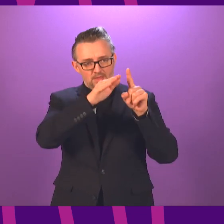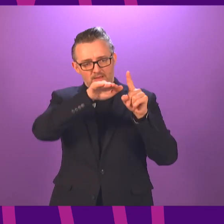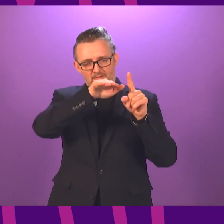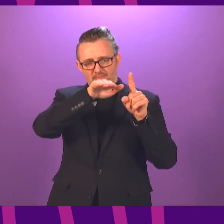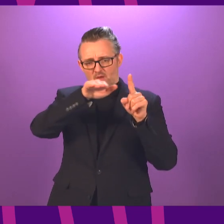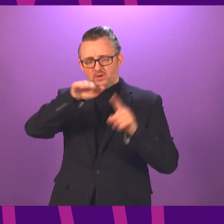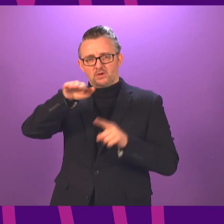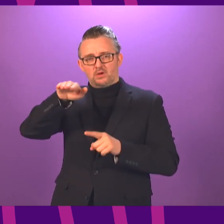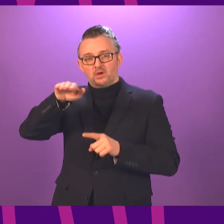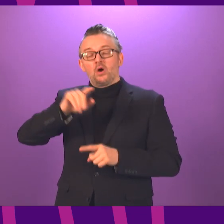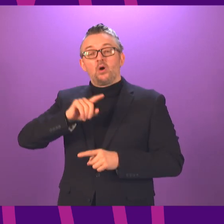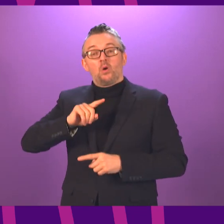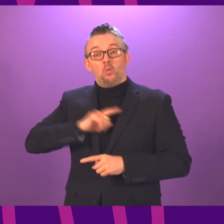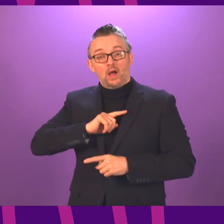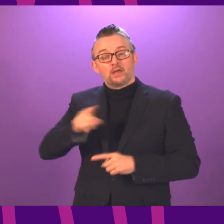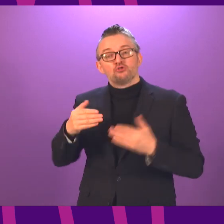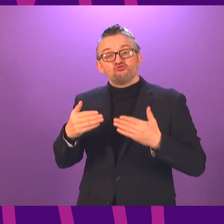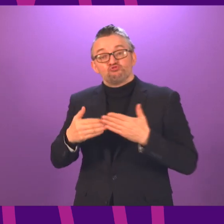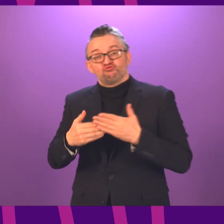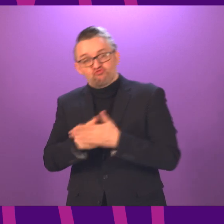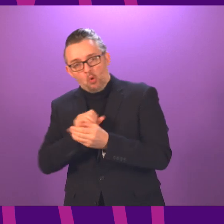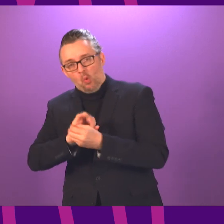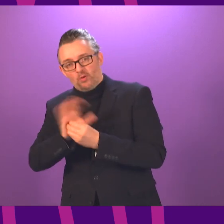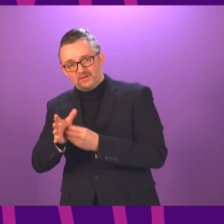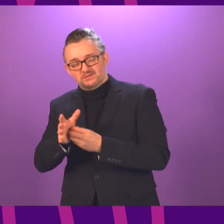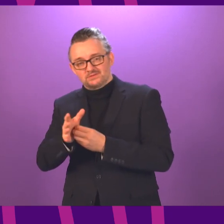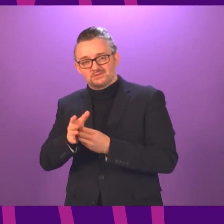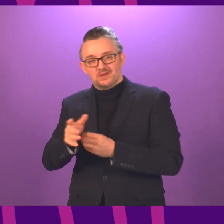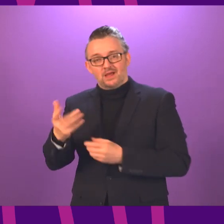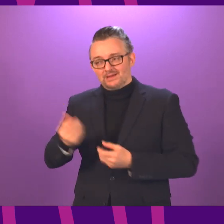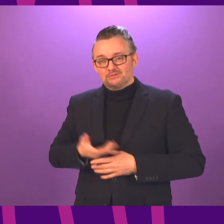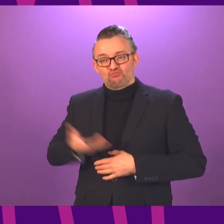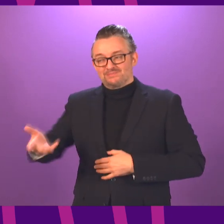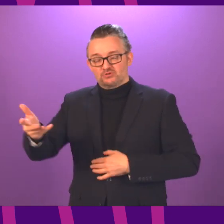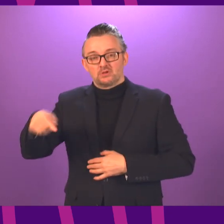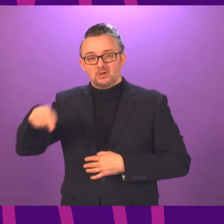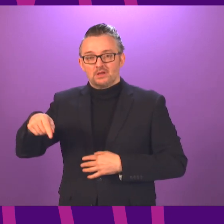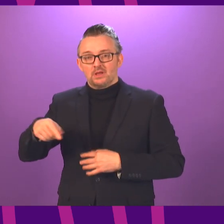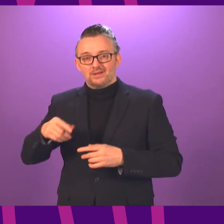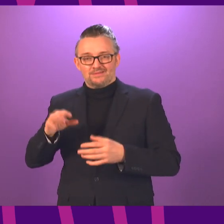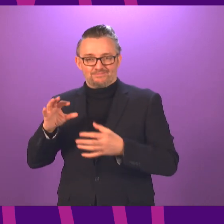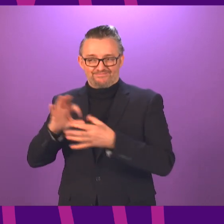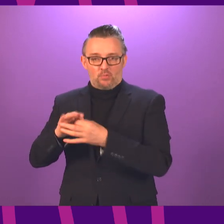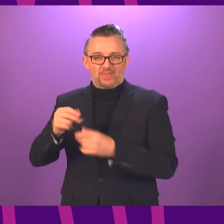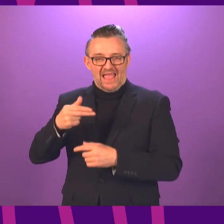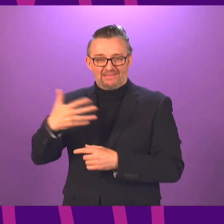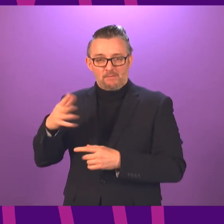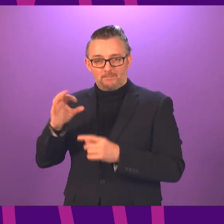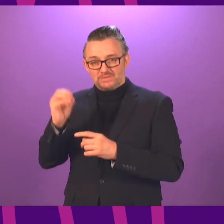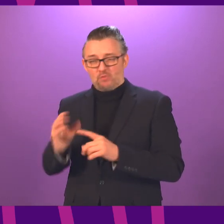to be linked to the fact that the more transmissible new variant of the virus now accounts for more than 85 per cent of all cases. In addition, the new variant’s greater transmissibility